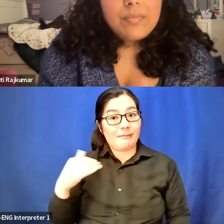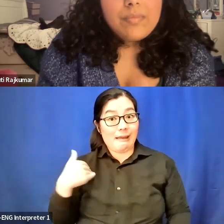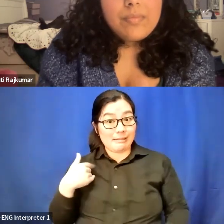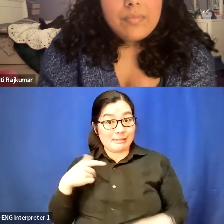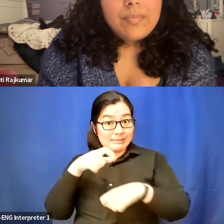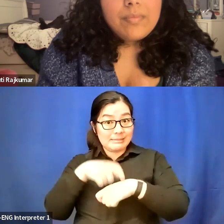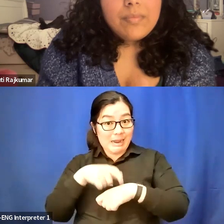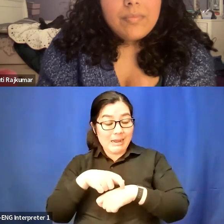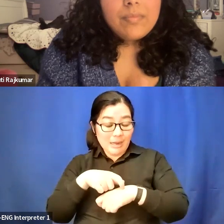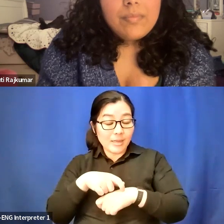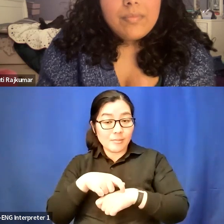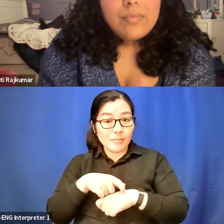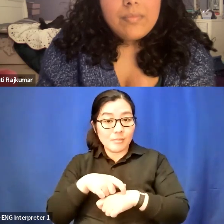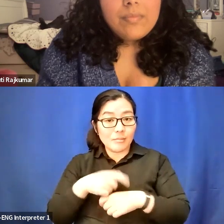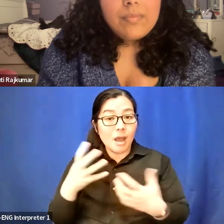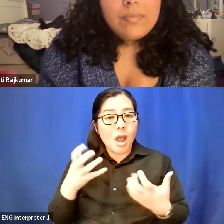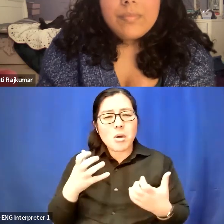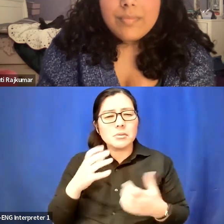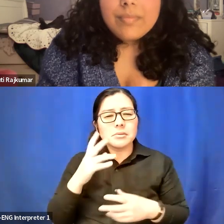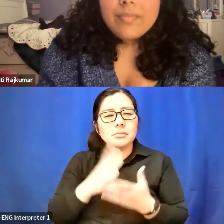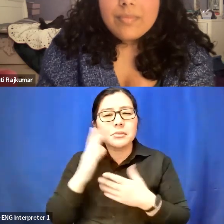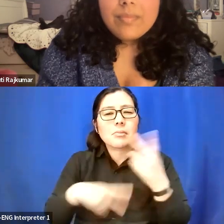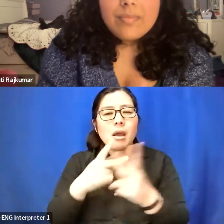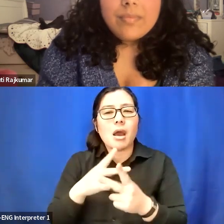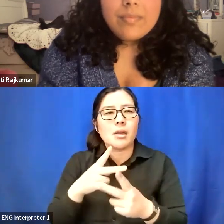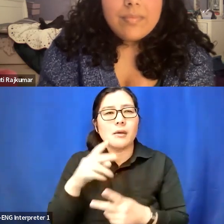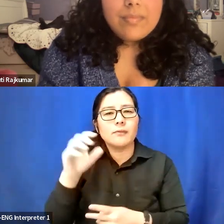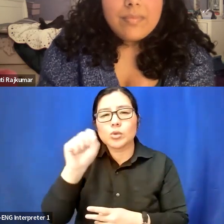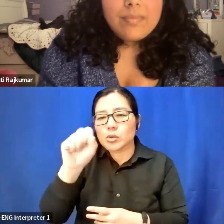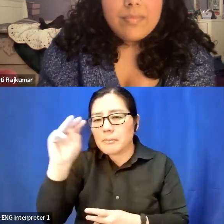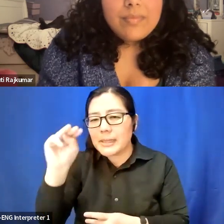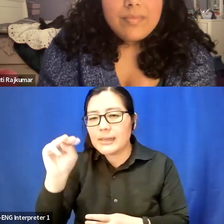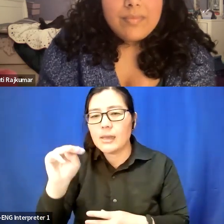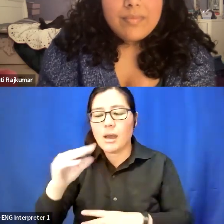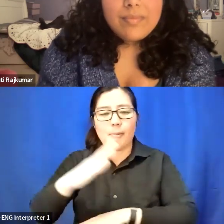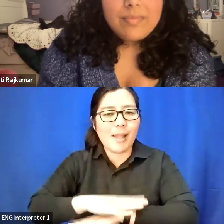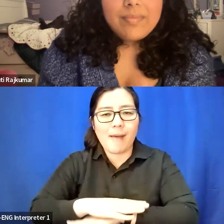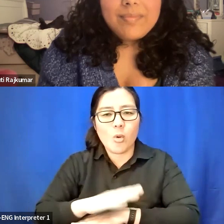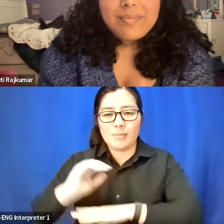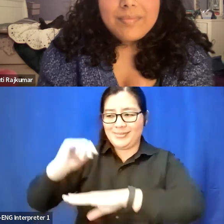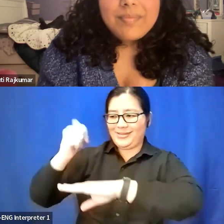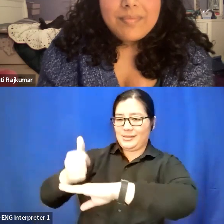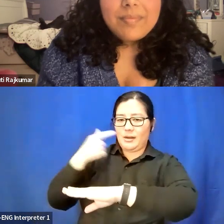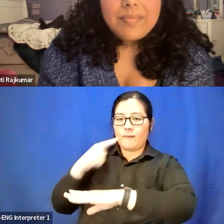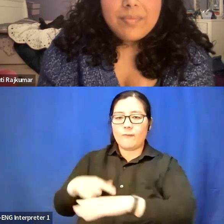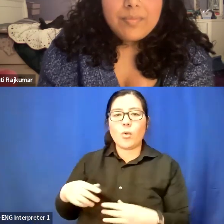like some sort of social media platform for disabled youth and young adults to be able to communicate with each other.